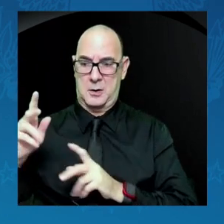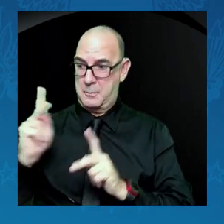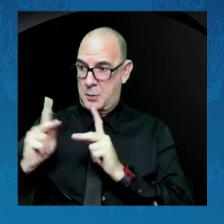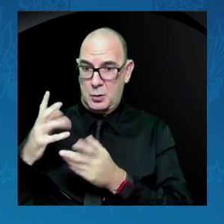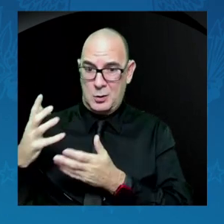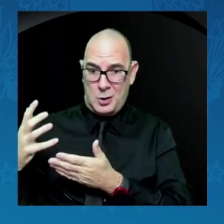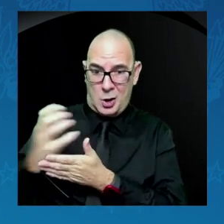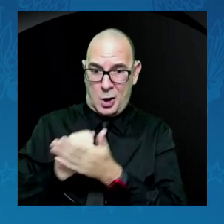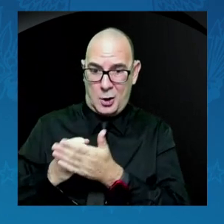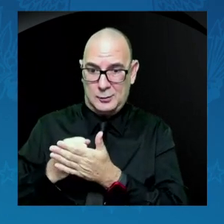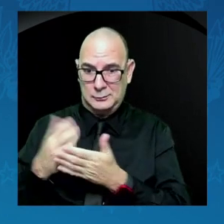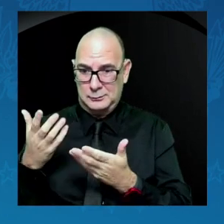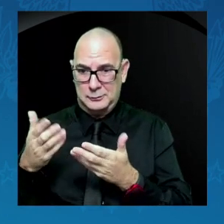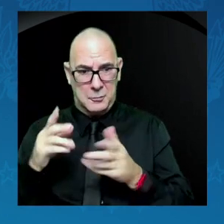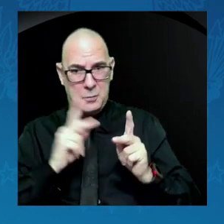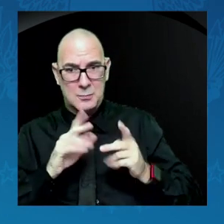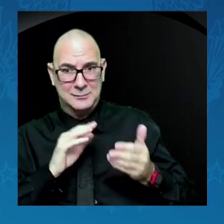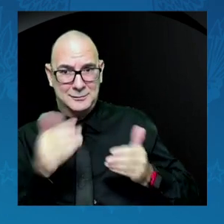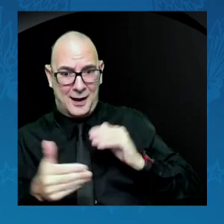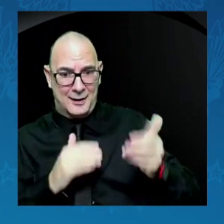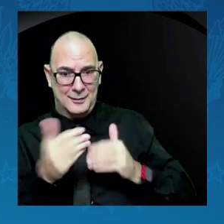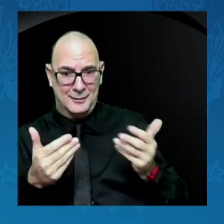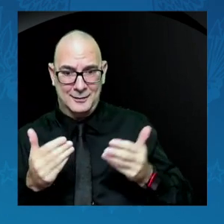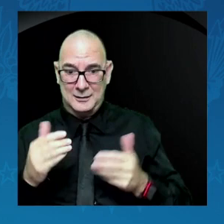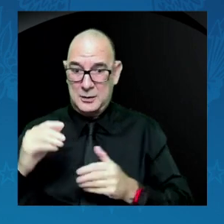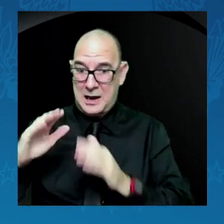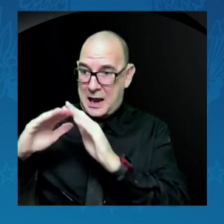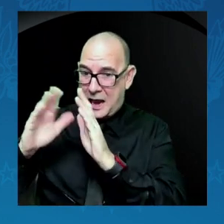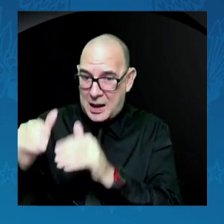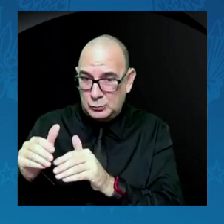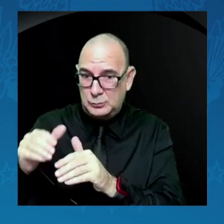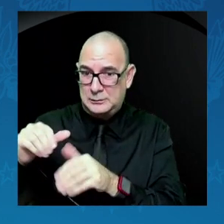Greenhouse gases are trapping more heat in the atmosphere,